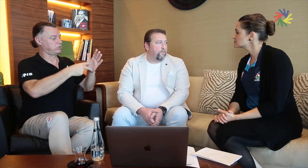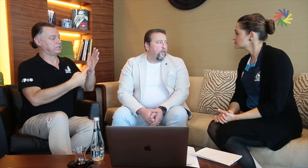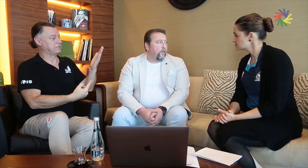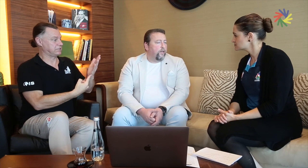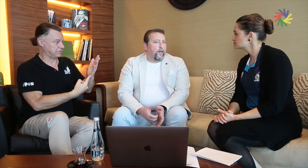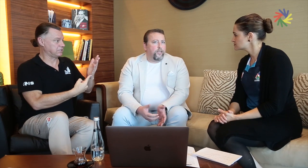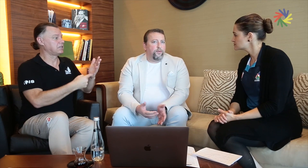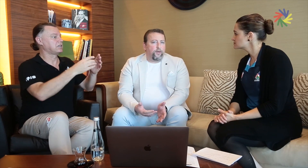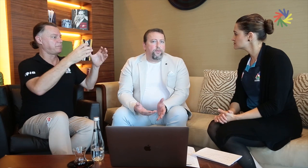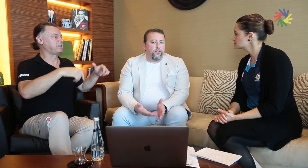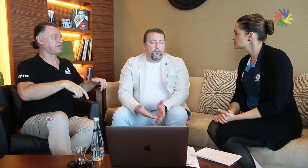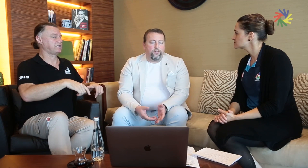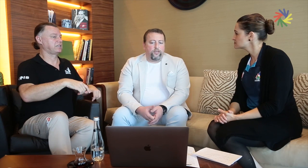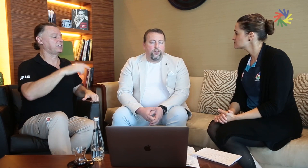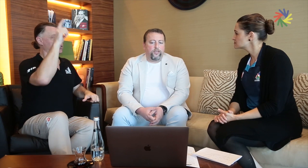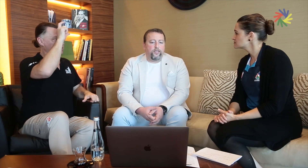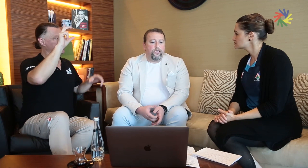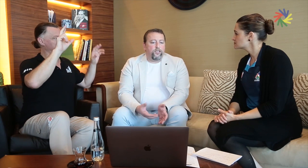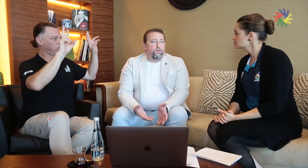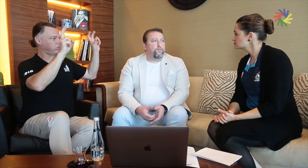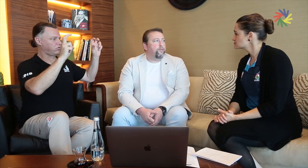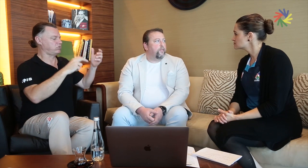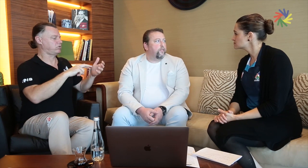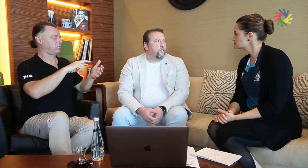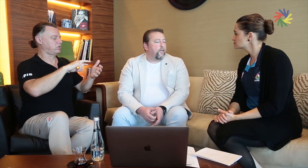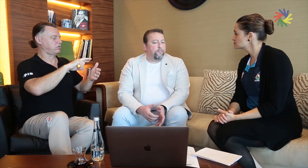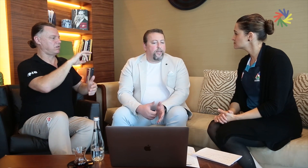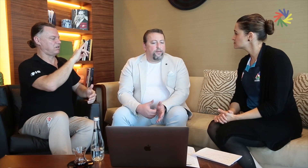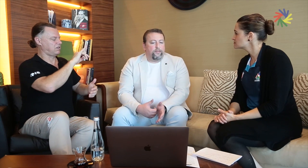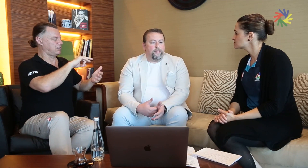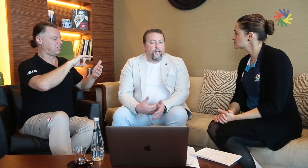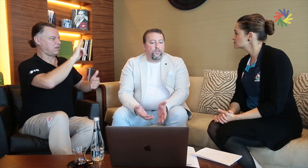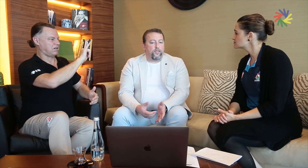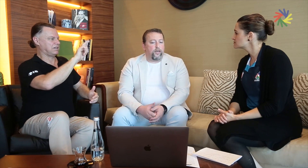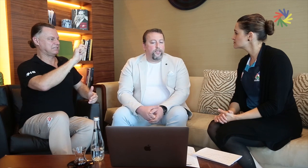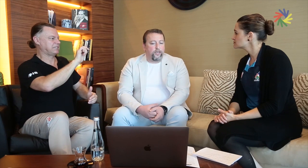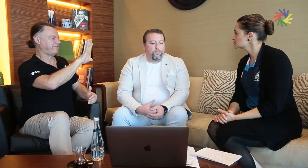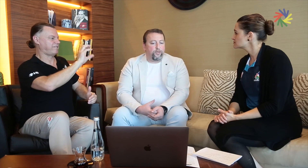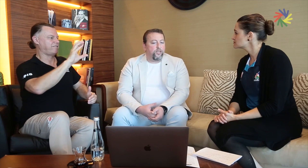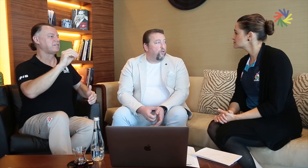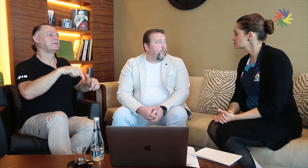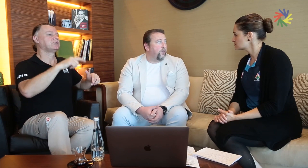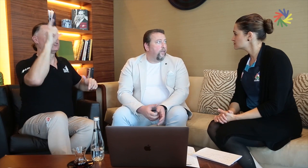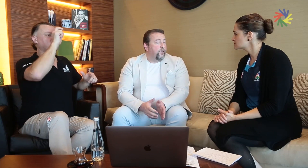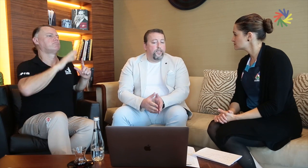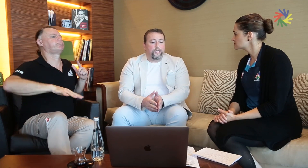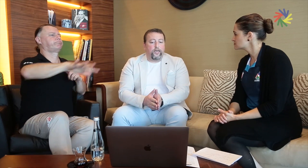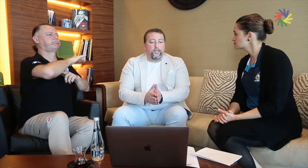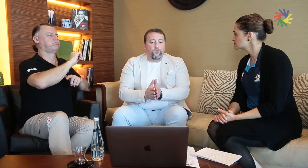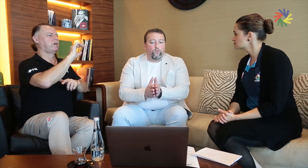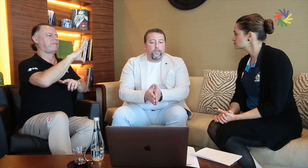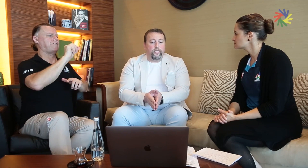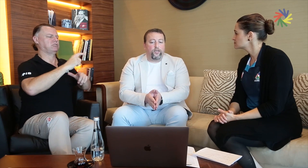presents solutions in the fields of Informatics,